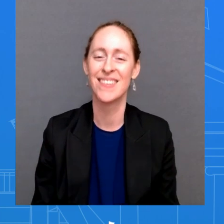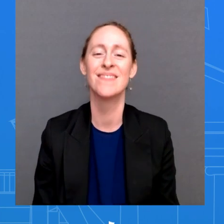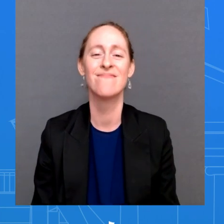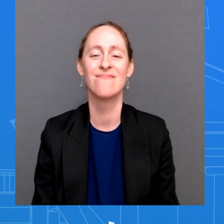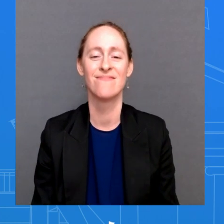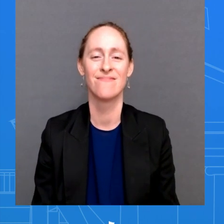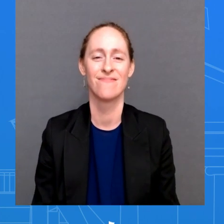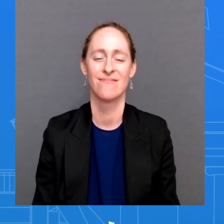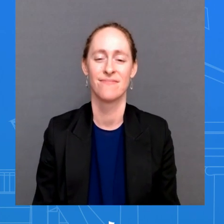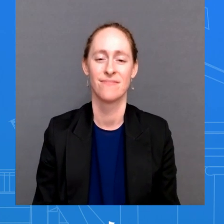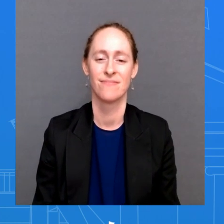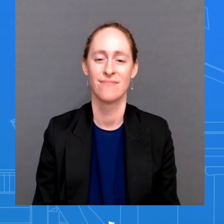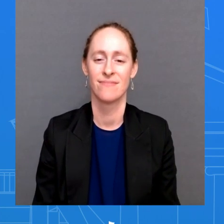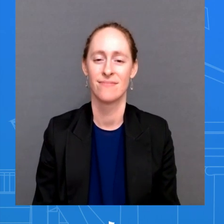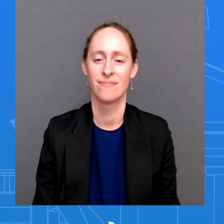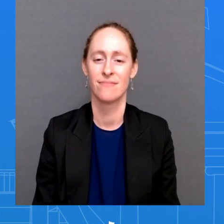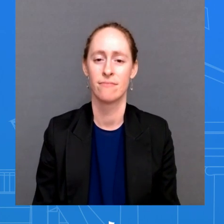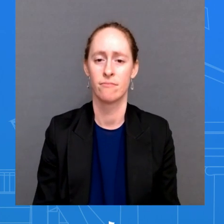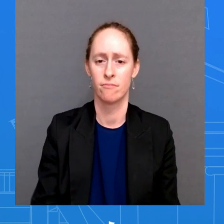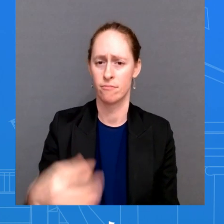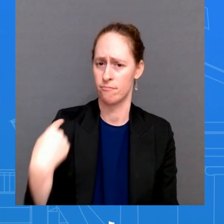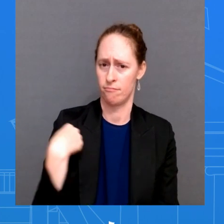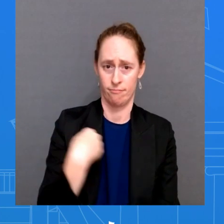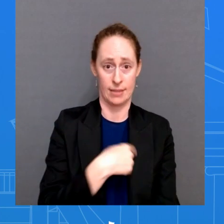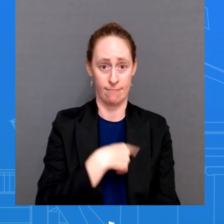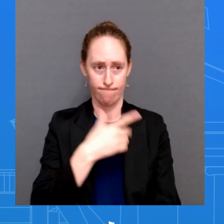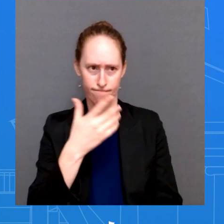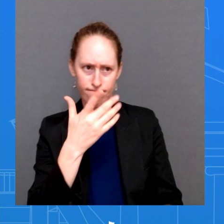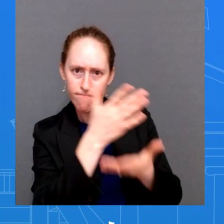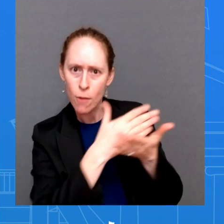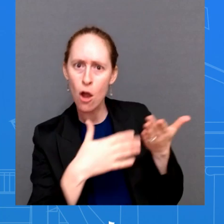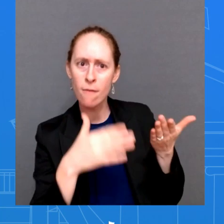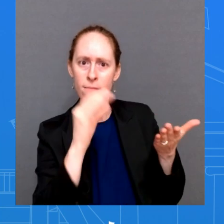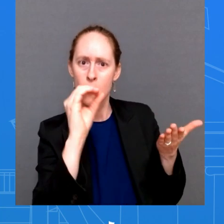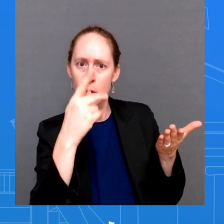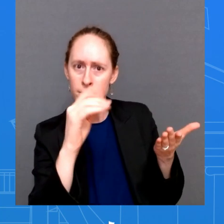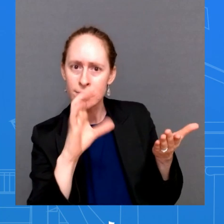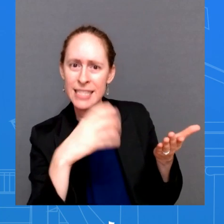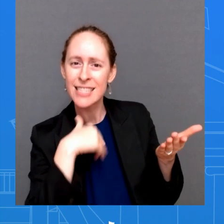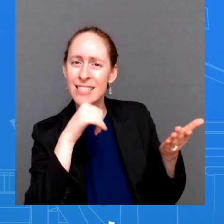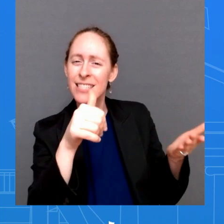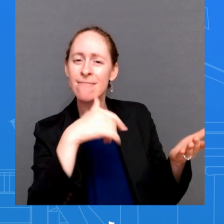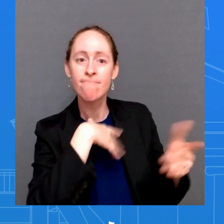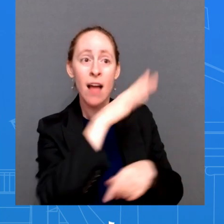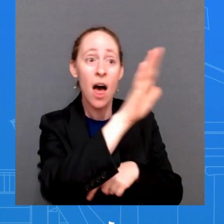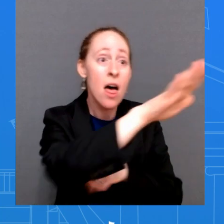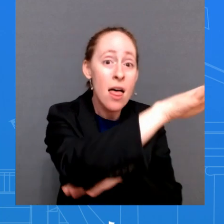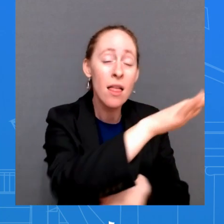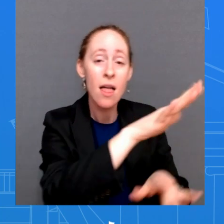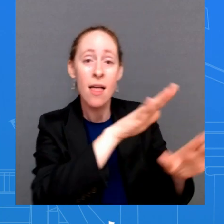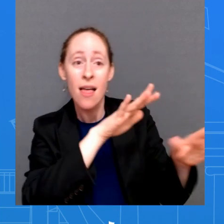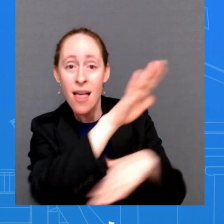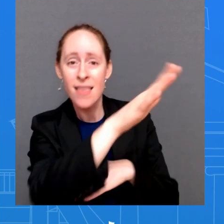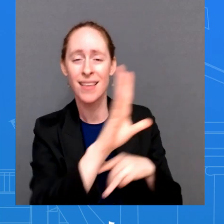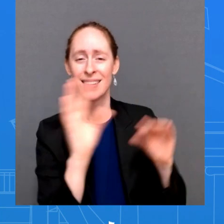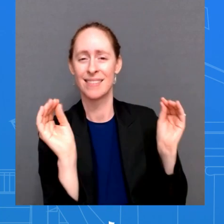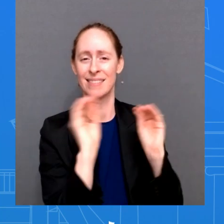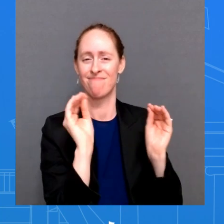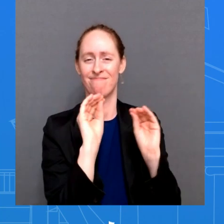We have said that. We do not -- we do not belong to OPEC+. But they made an announcement the first week of June,